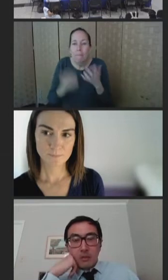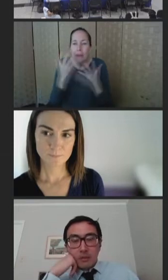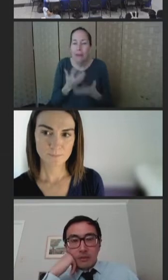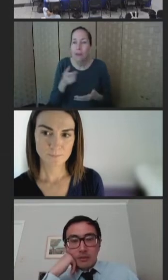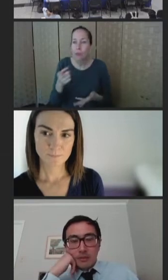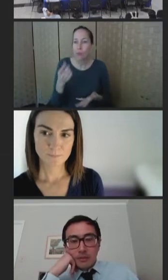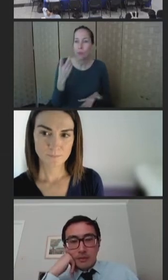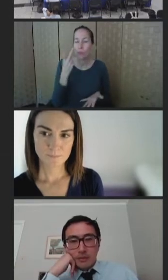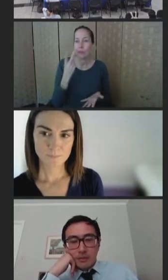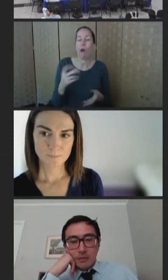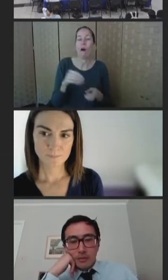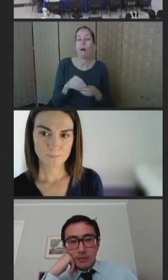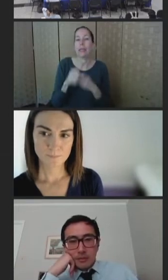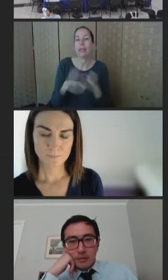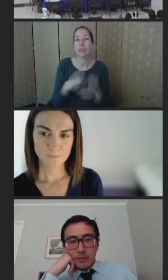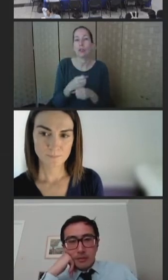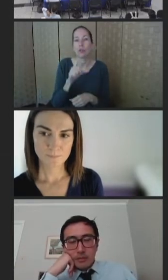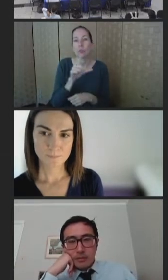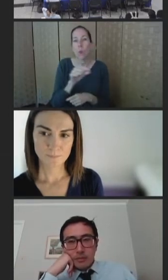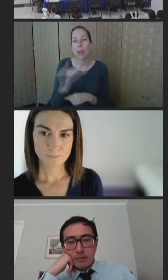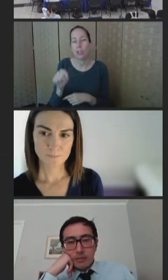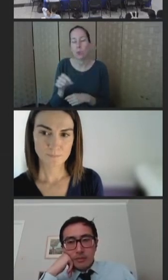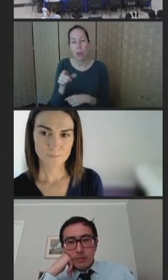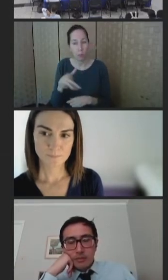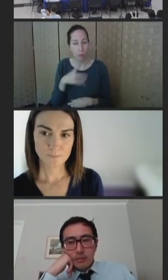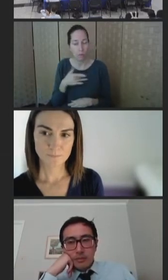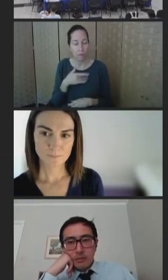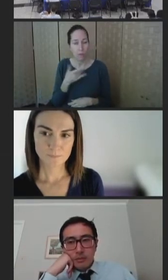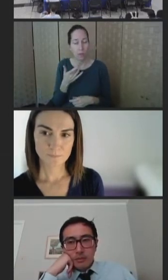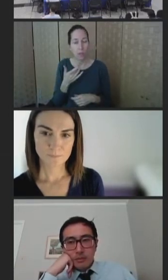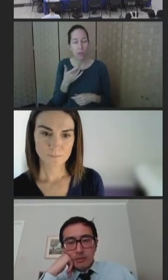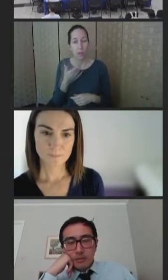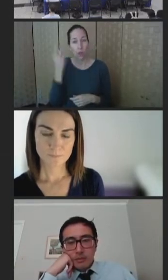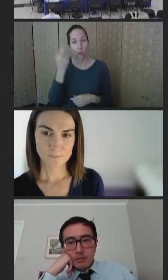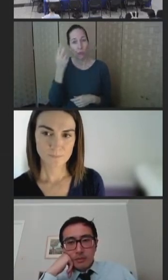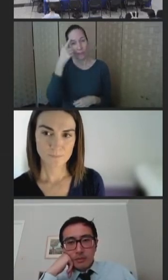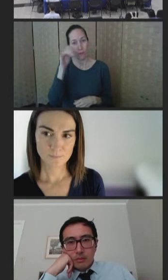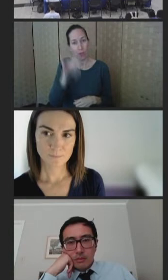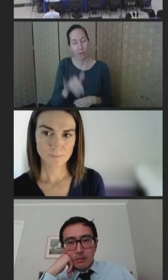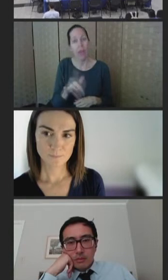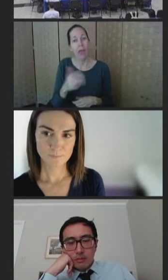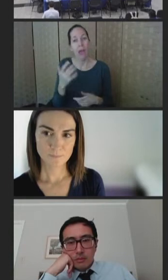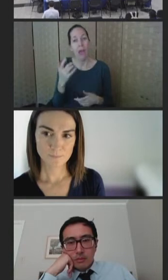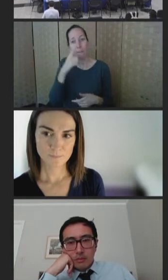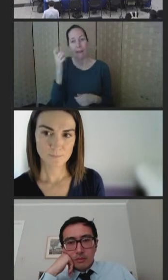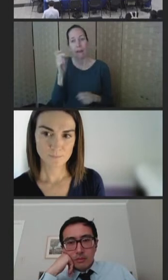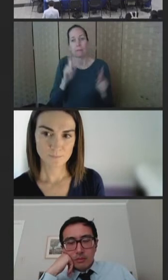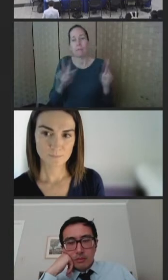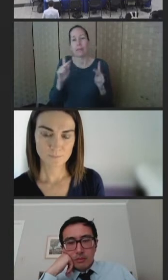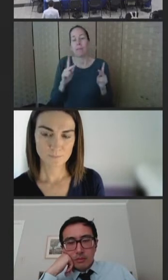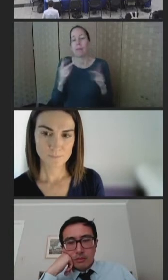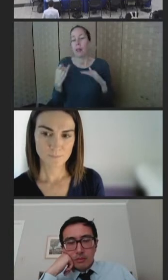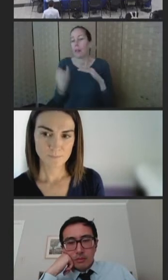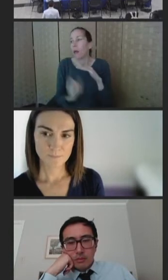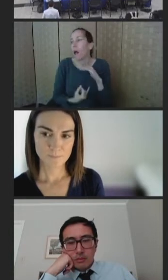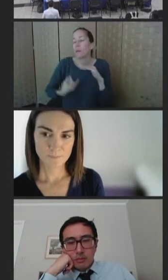and do you think most of that was due to the profound isolation people were experiencing anyway that was just accentuated when you lost someone?